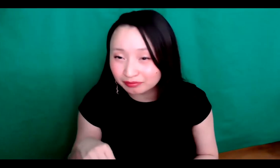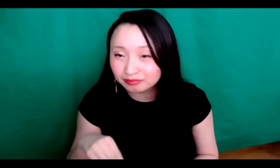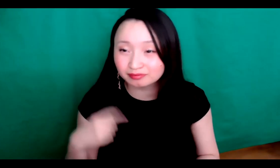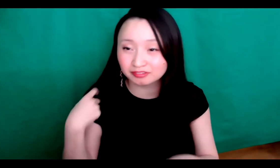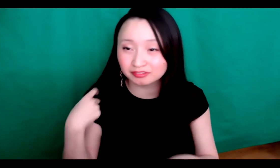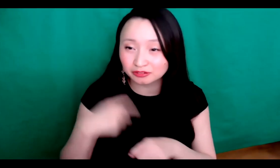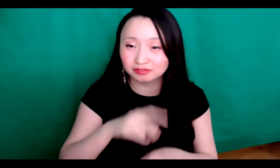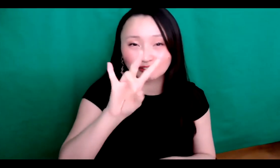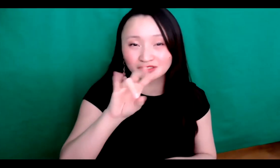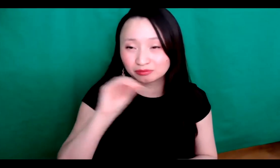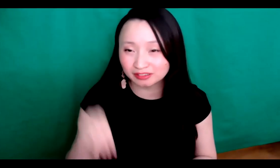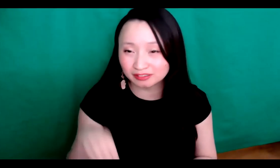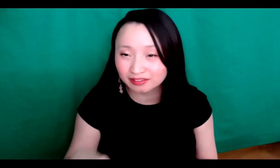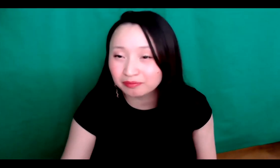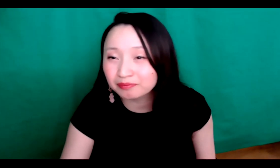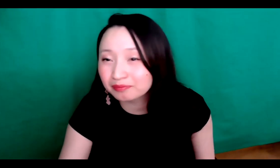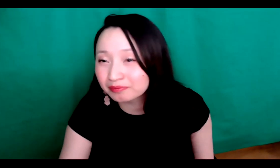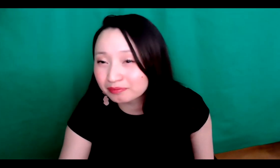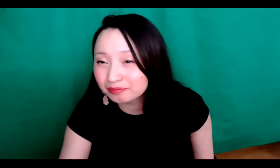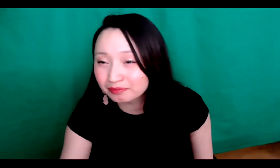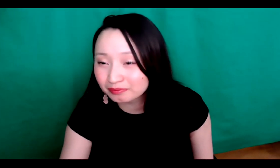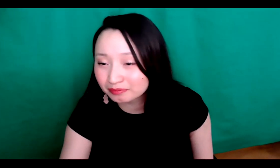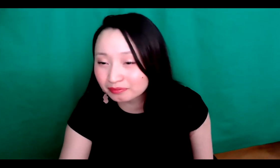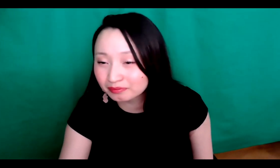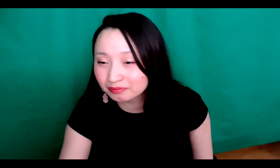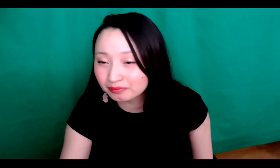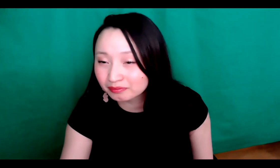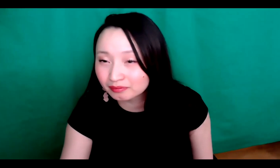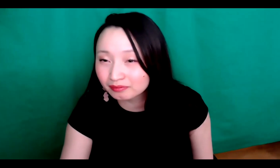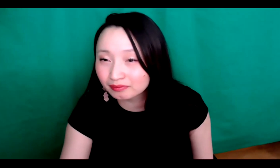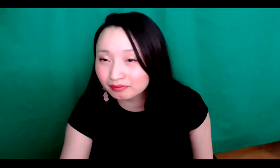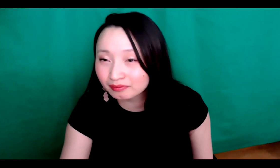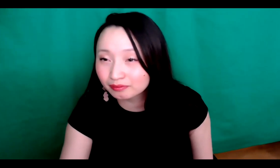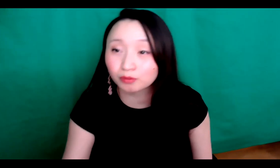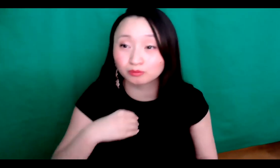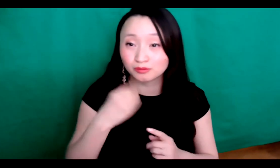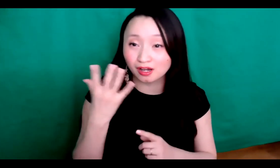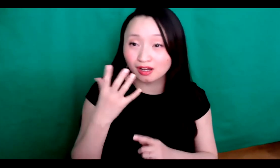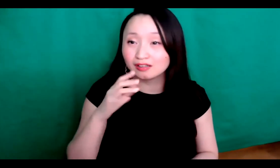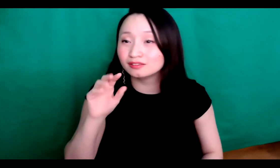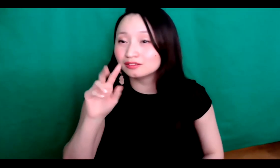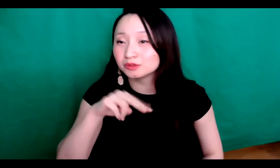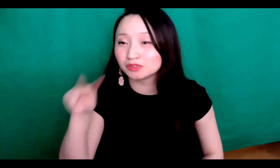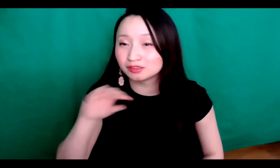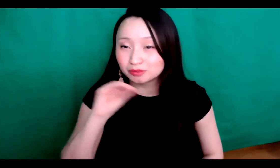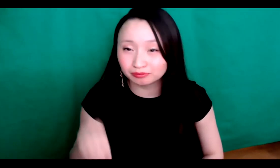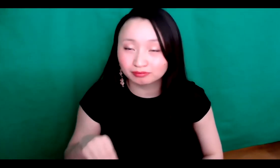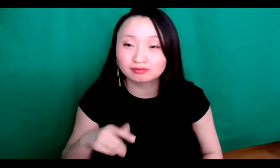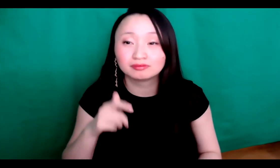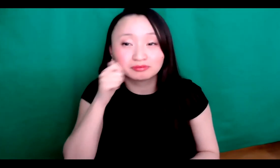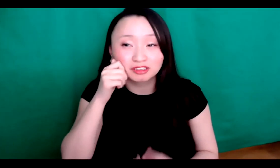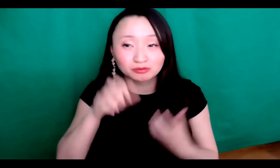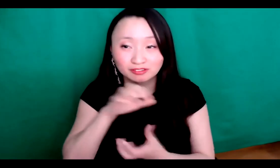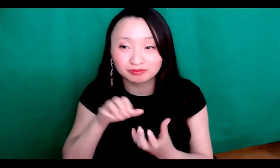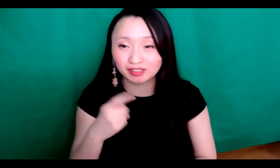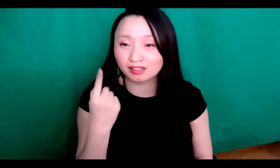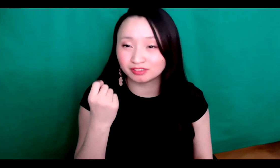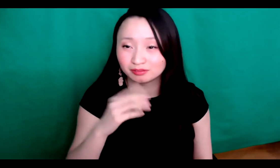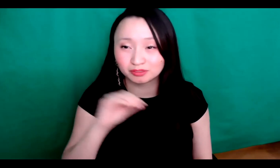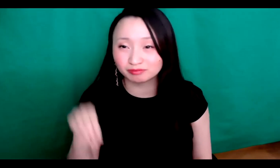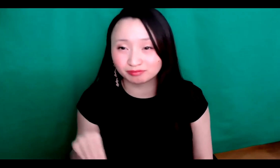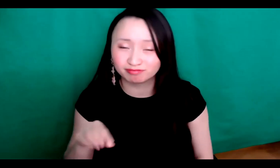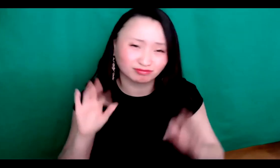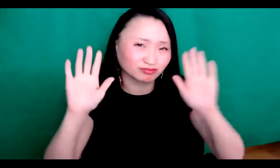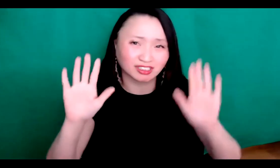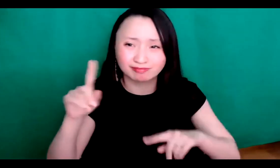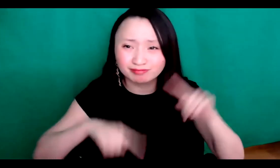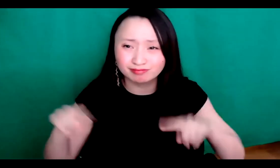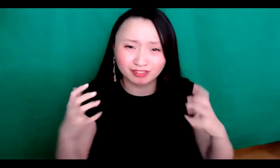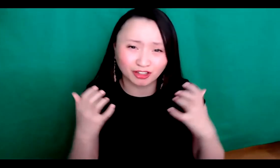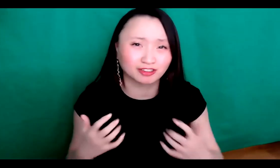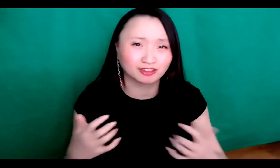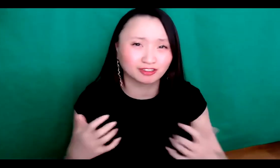4% Black 16% Hispanic 7%. White Caucasian 20% mixed race to 11%. That's